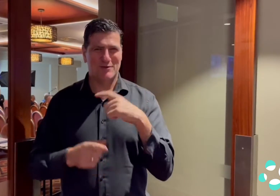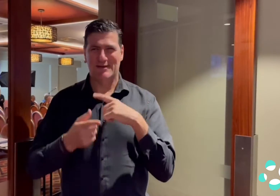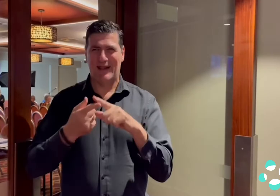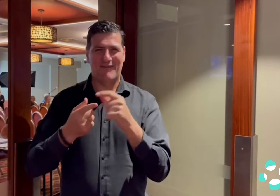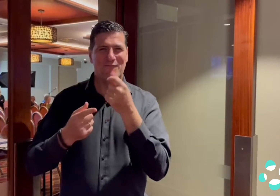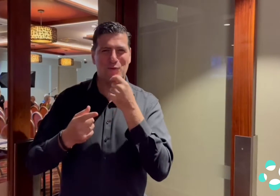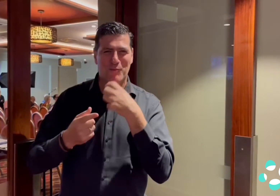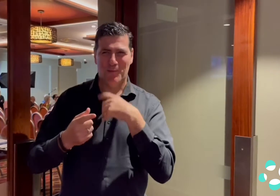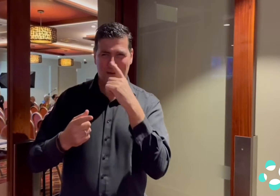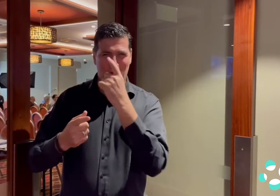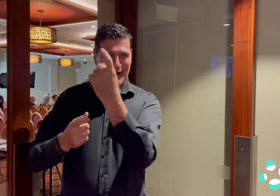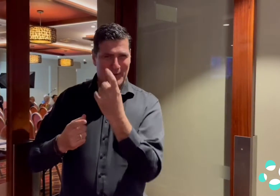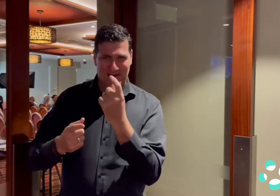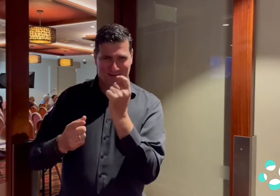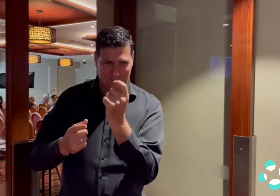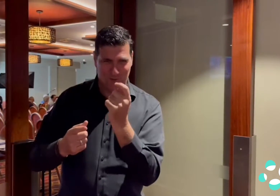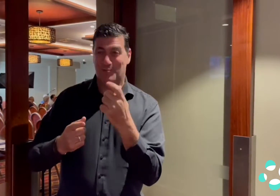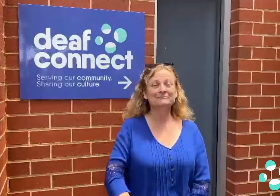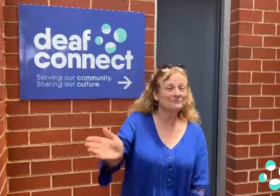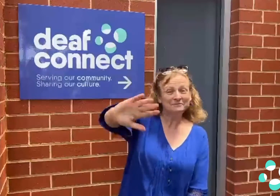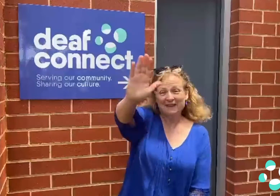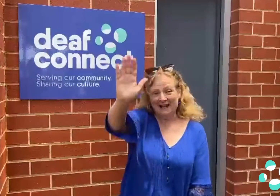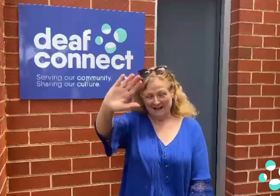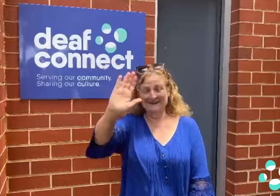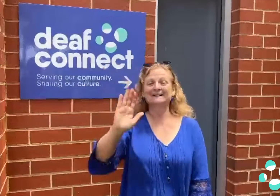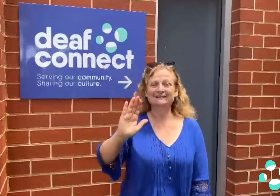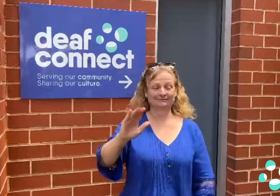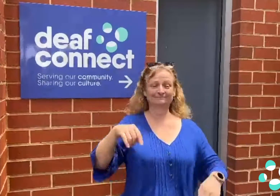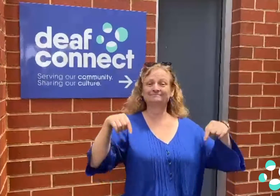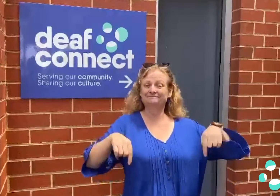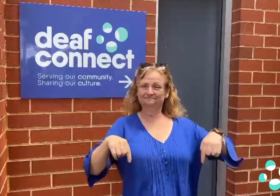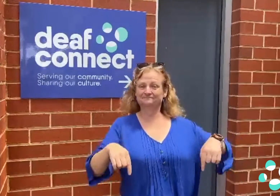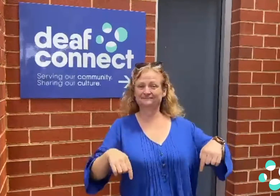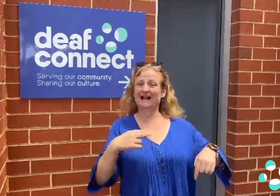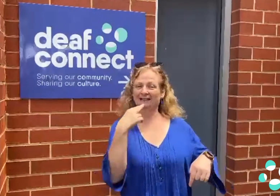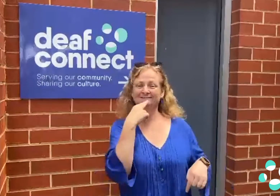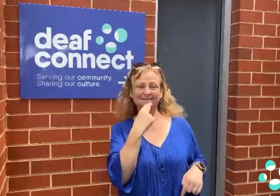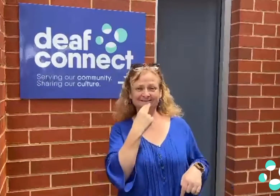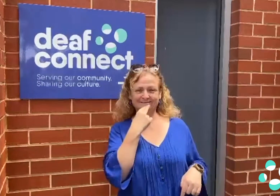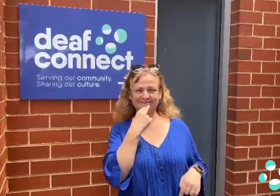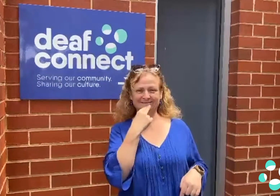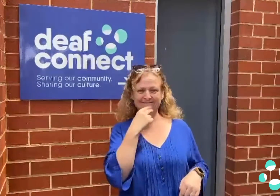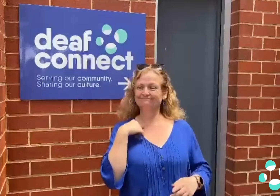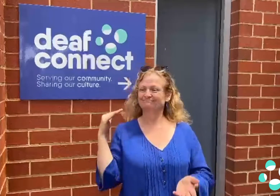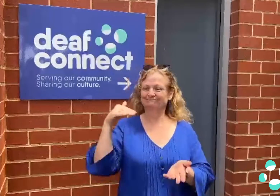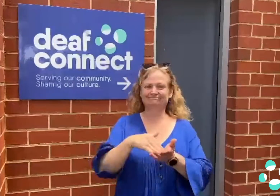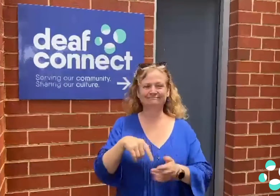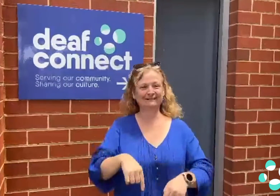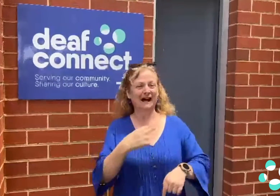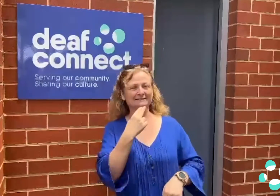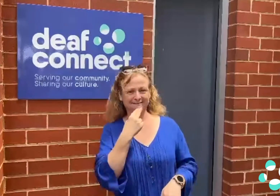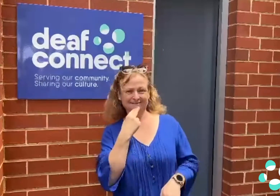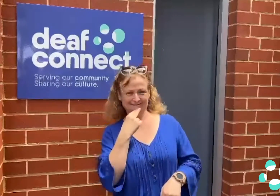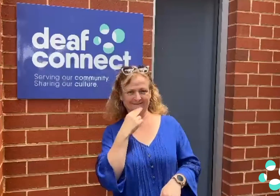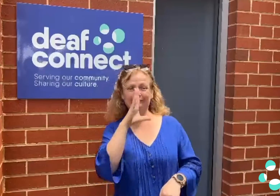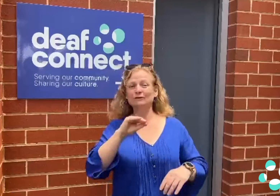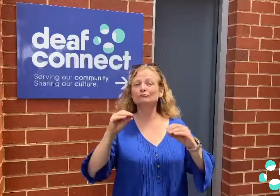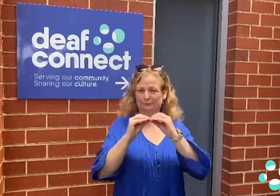I'm just waiting for a few more people to arrive. Hello everyone. I'm currently in Adelaide. I've arrived in Adelaide from Brisbane